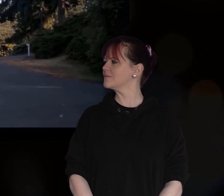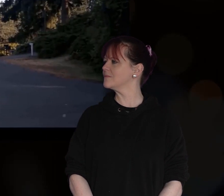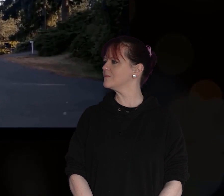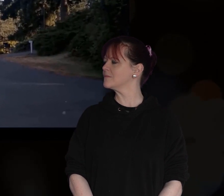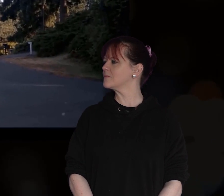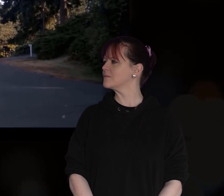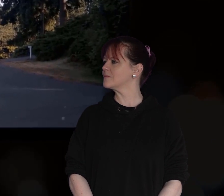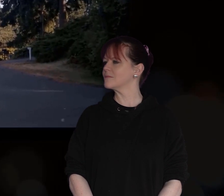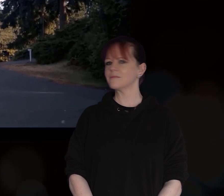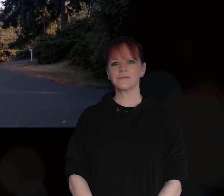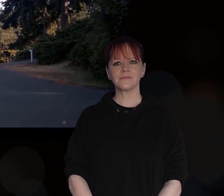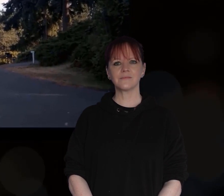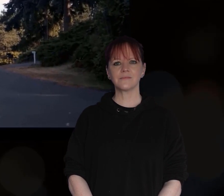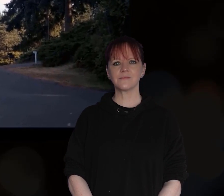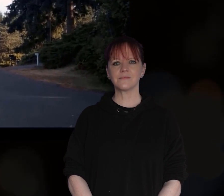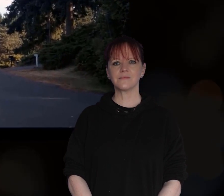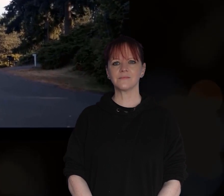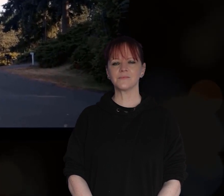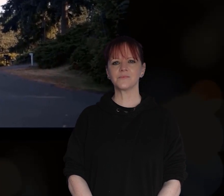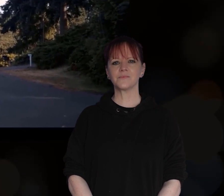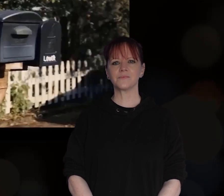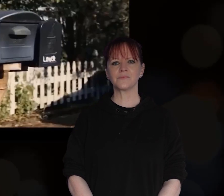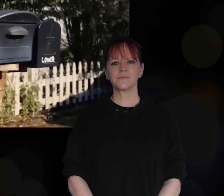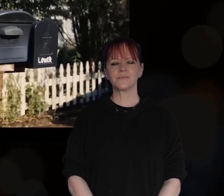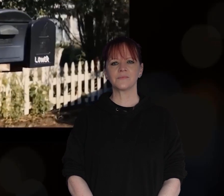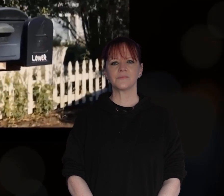BIRDS CHIRPING WIND BLOWING